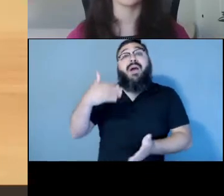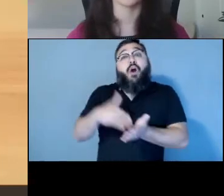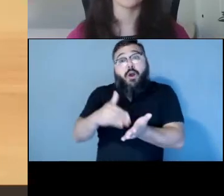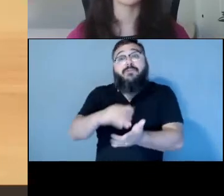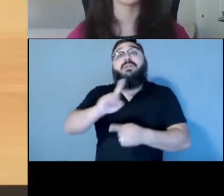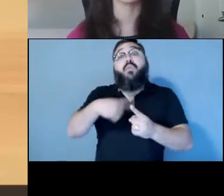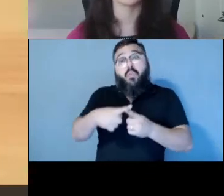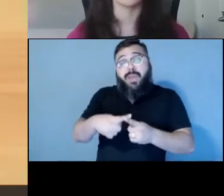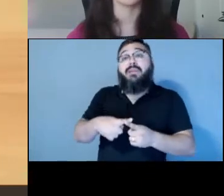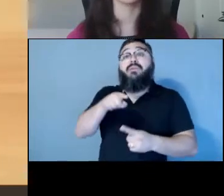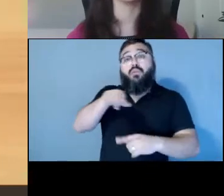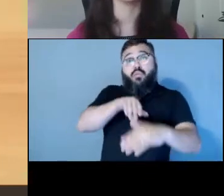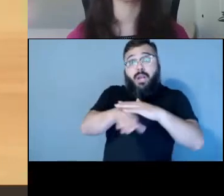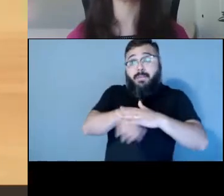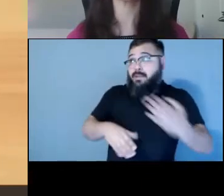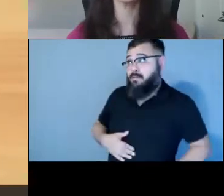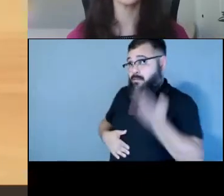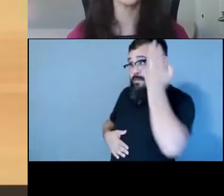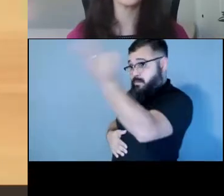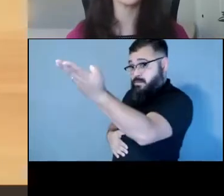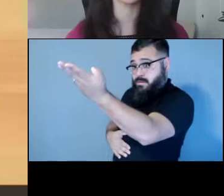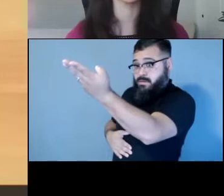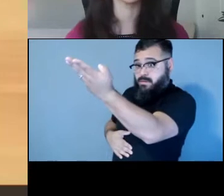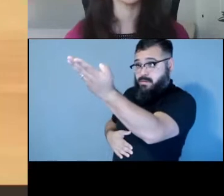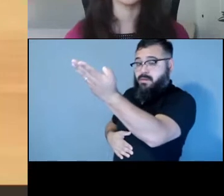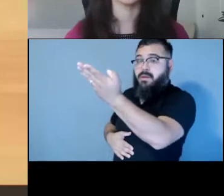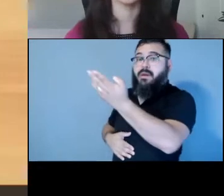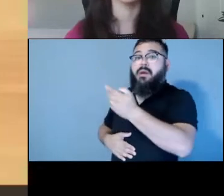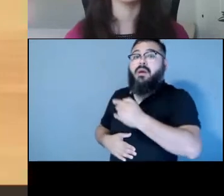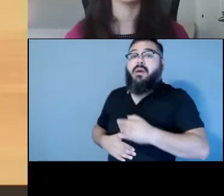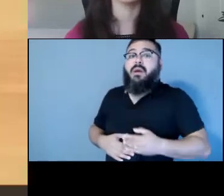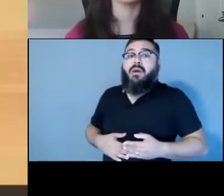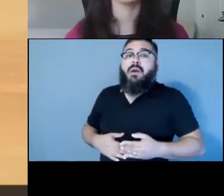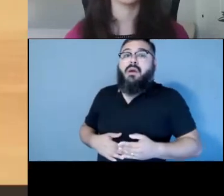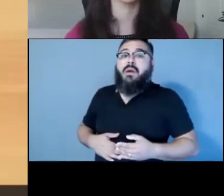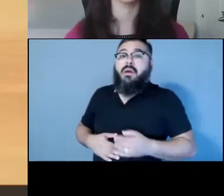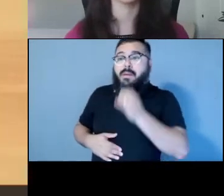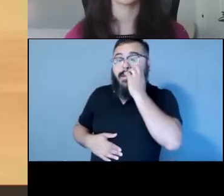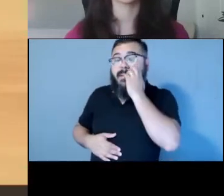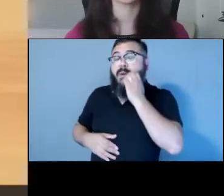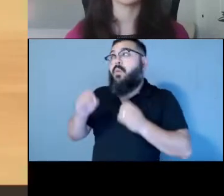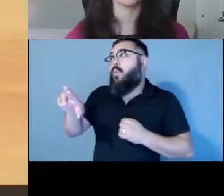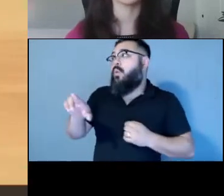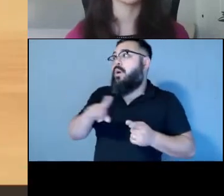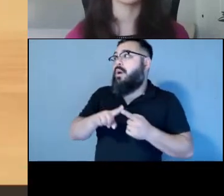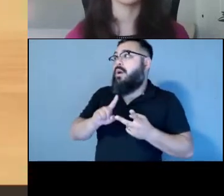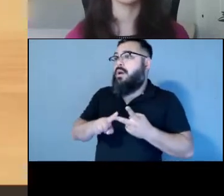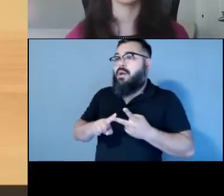for the request for accommodation, or there is some question by the person with the disability